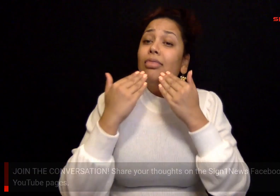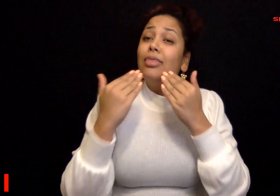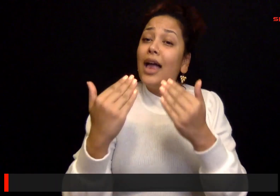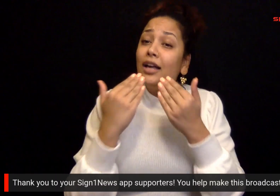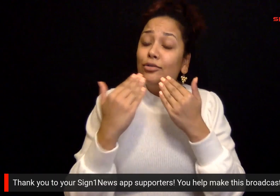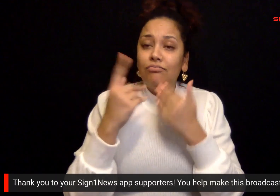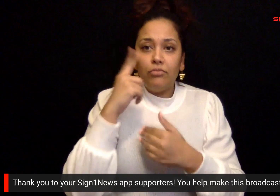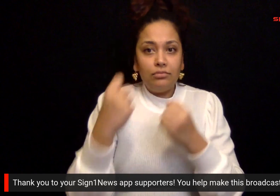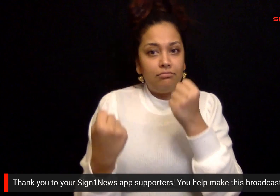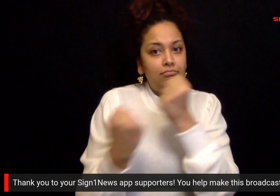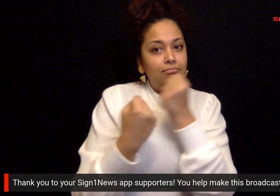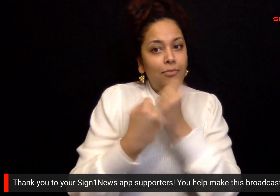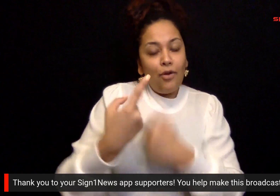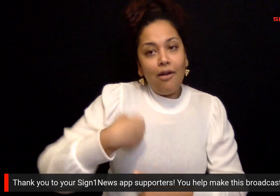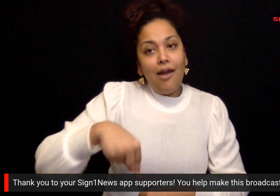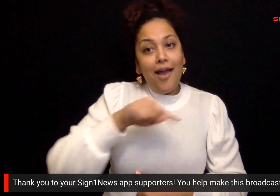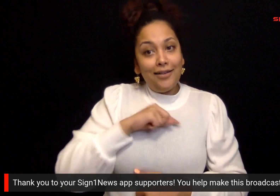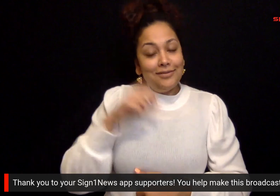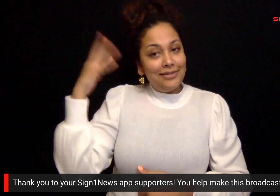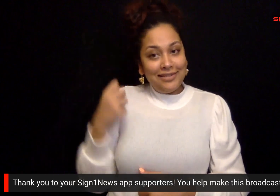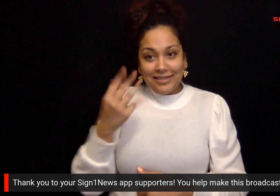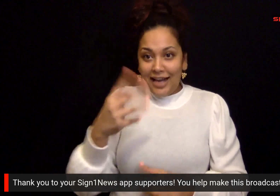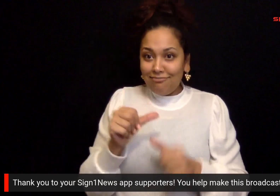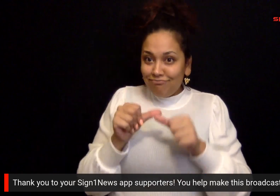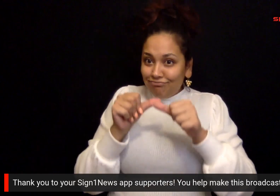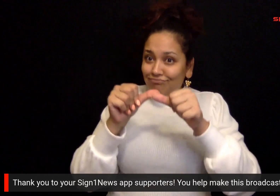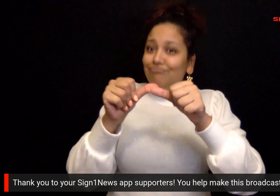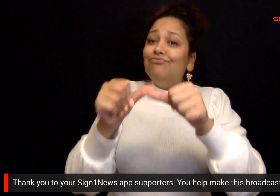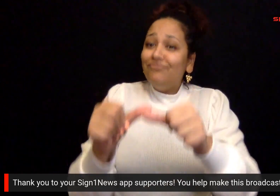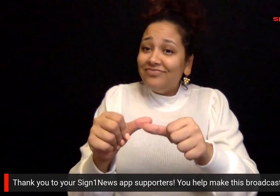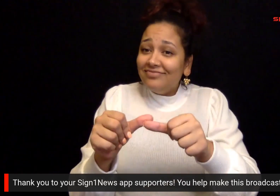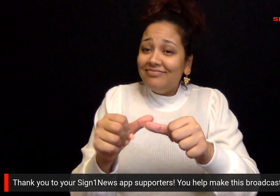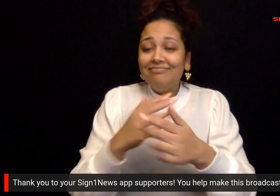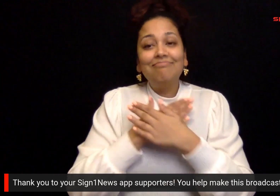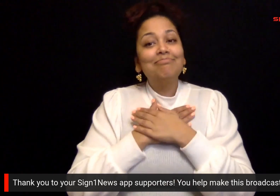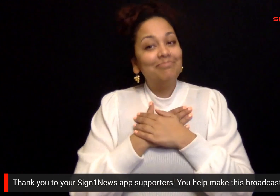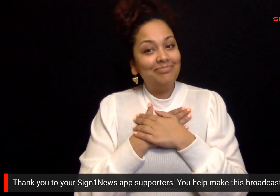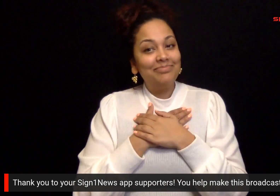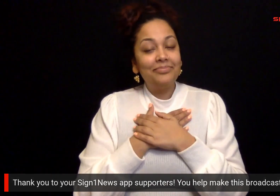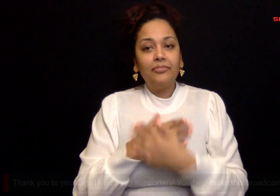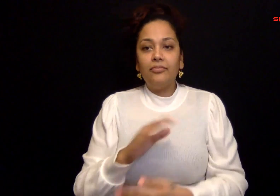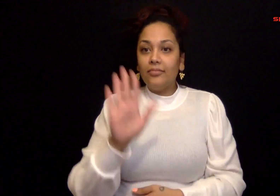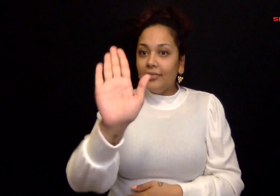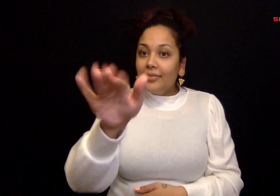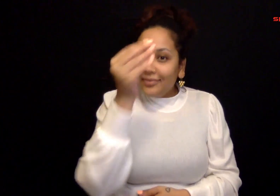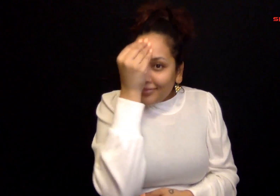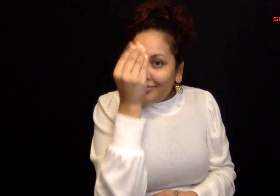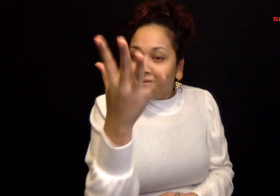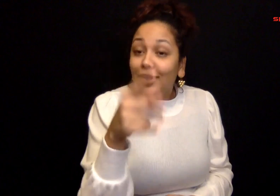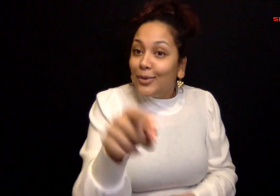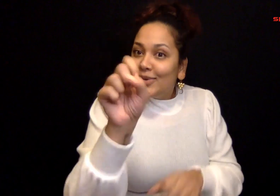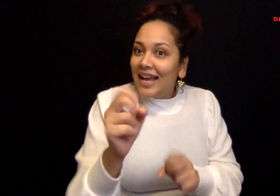you to our Sign1News app supporters you help make this broadcast happen you can download